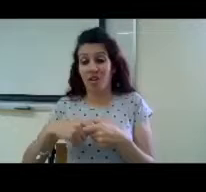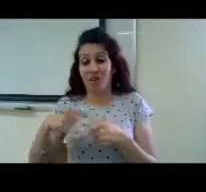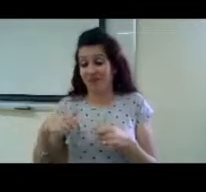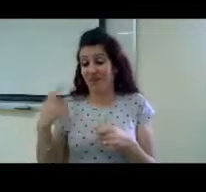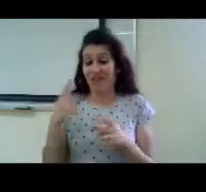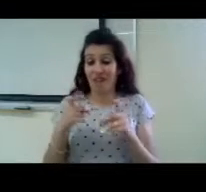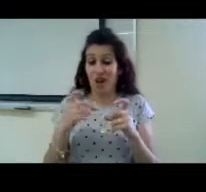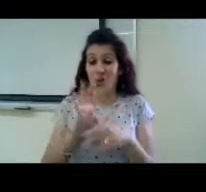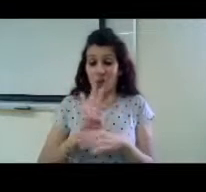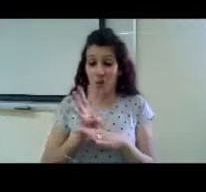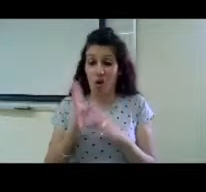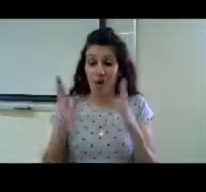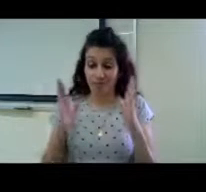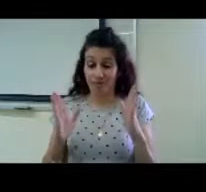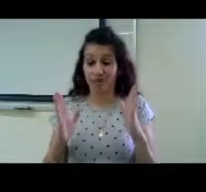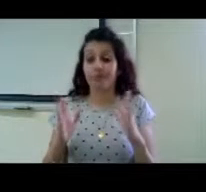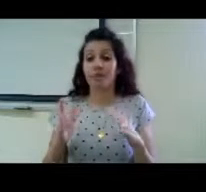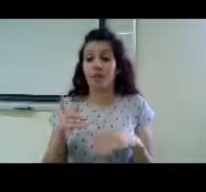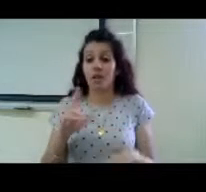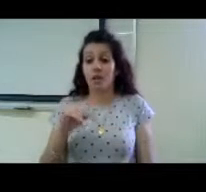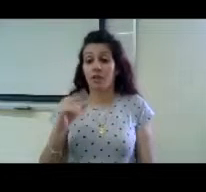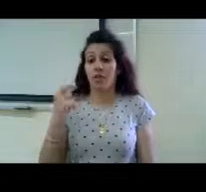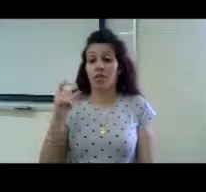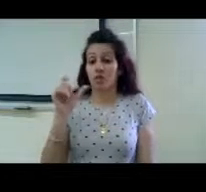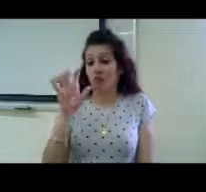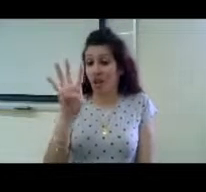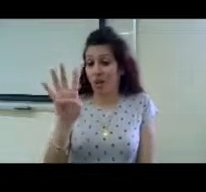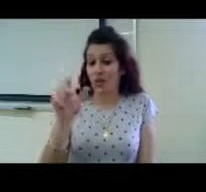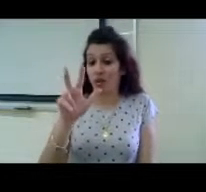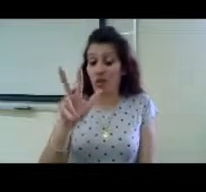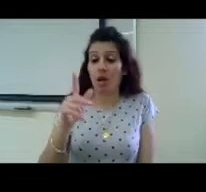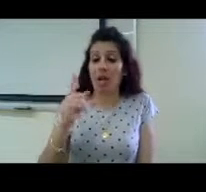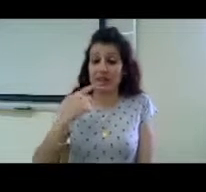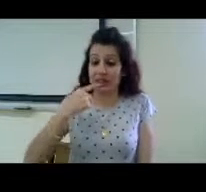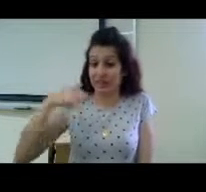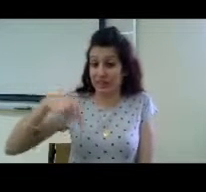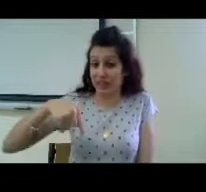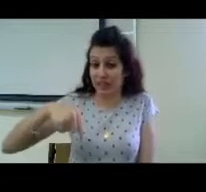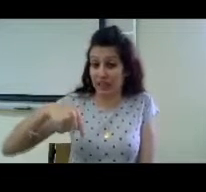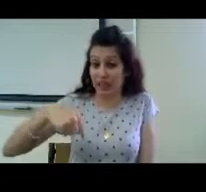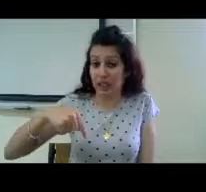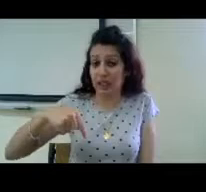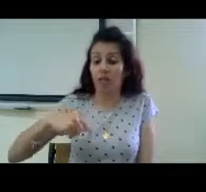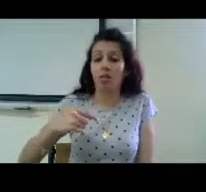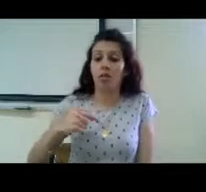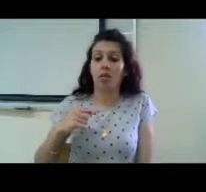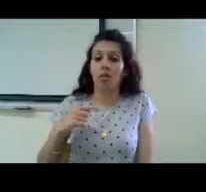right across the globe from preschools right through to tertiary education in